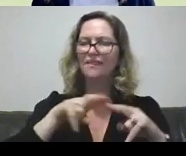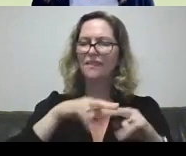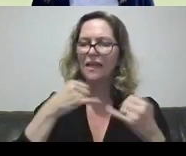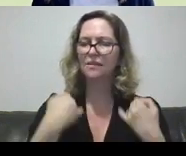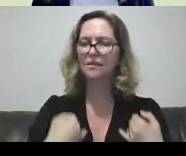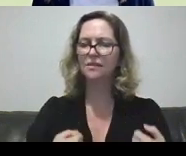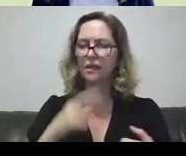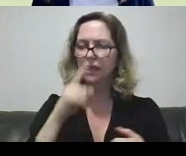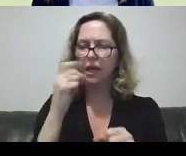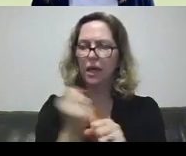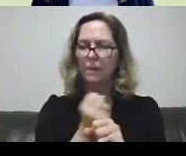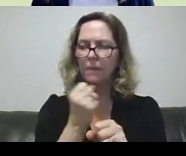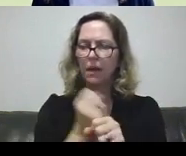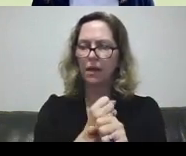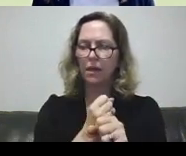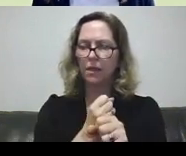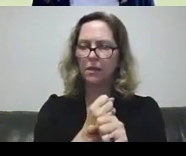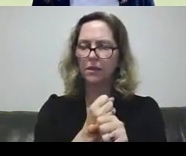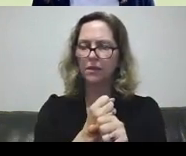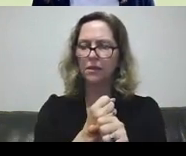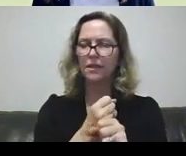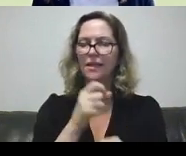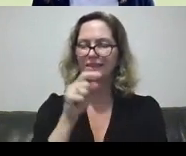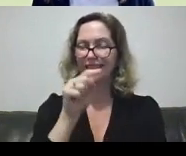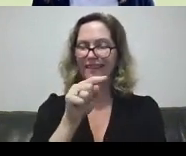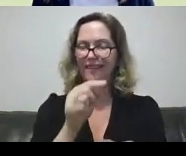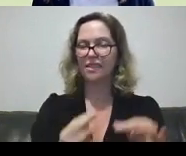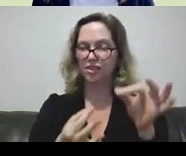rates are meant to cover and this document is going to be helpful for you